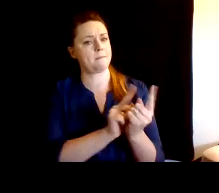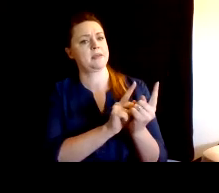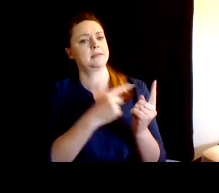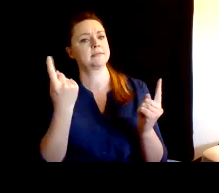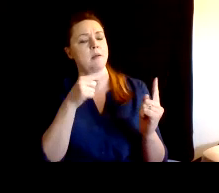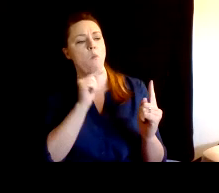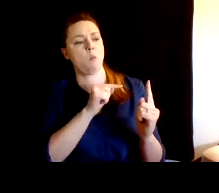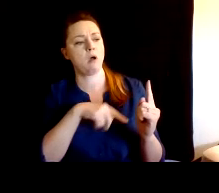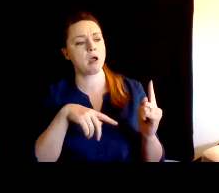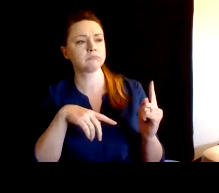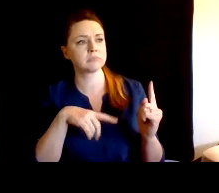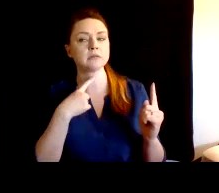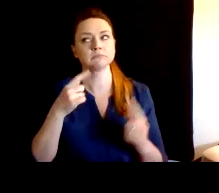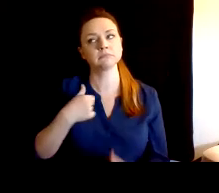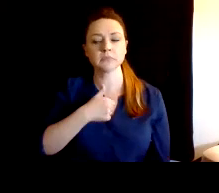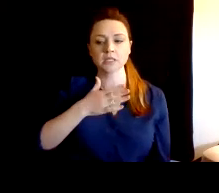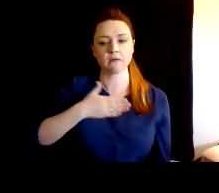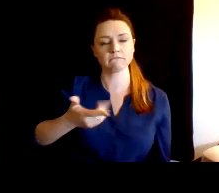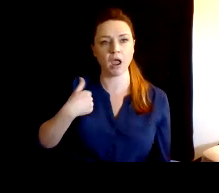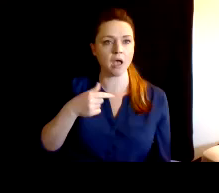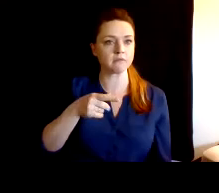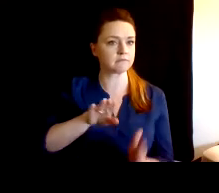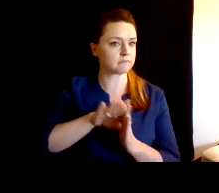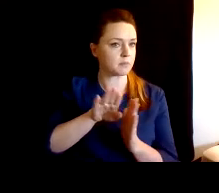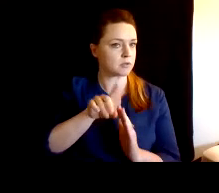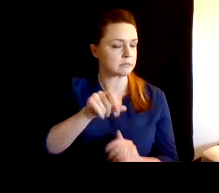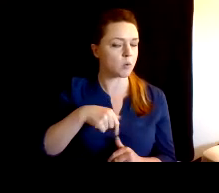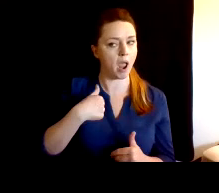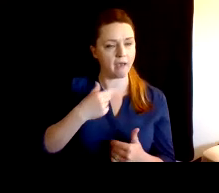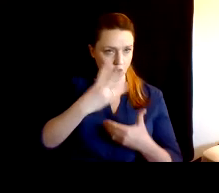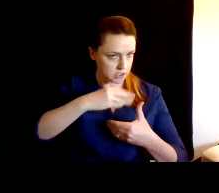I have a developmental disability or, hey, I have autism, or hey, I have a learning disability.